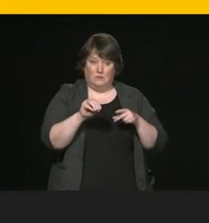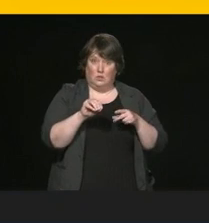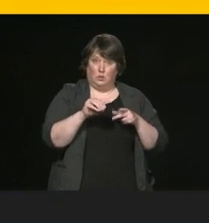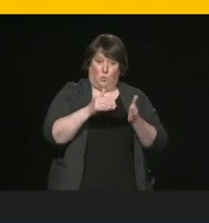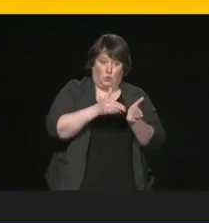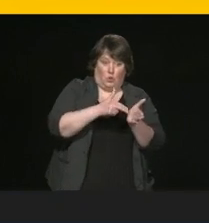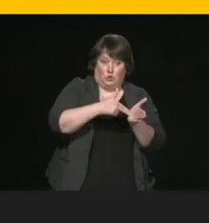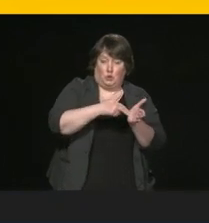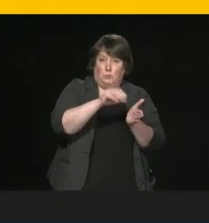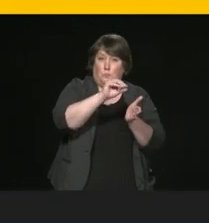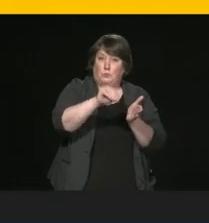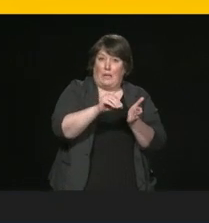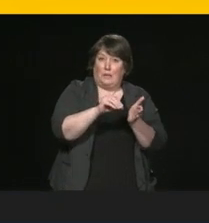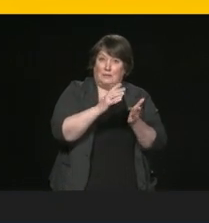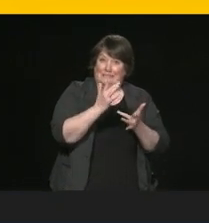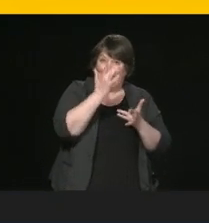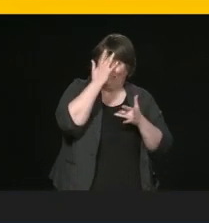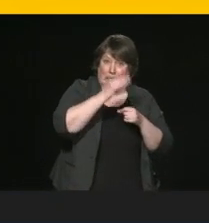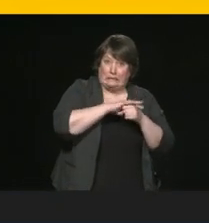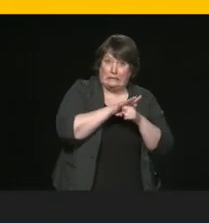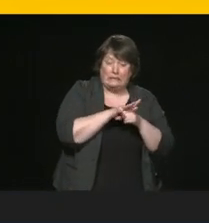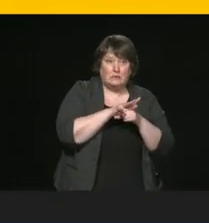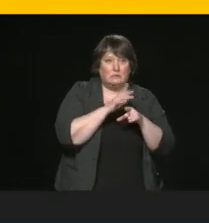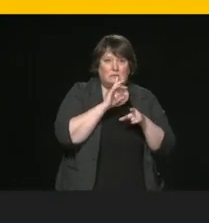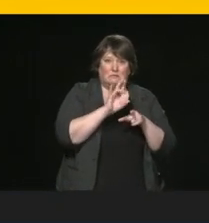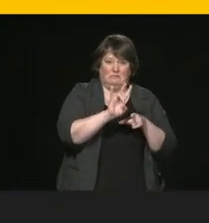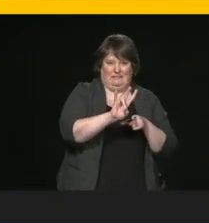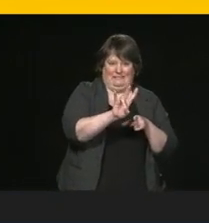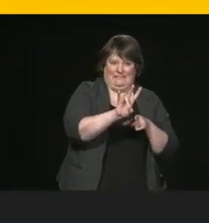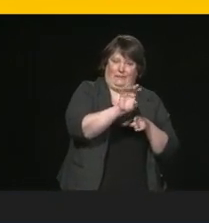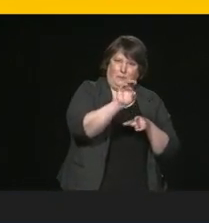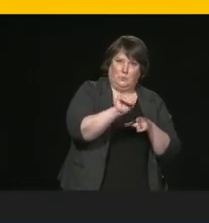THAT HAVE BEEN IN HEALTH CARE